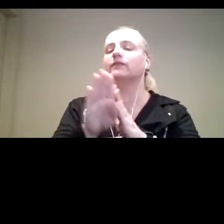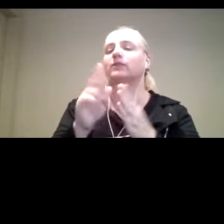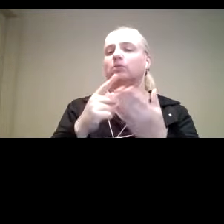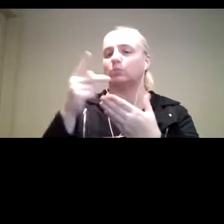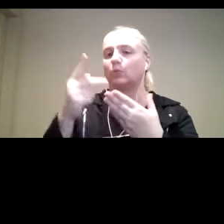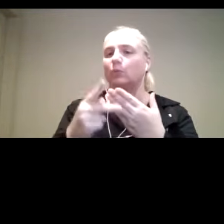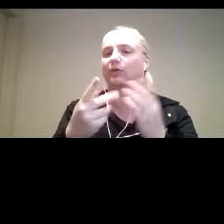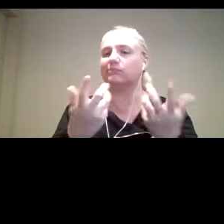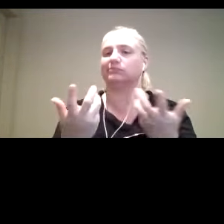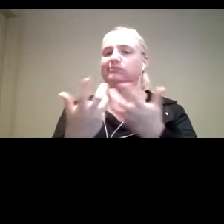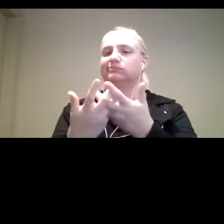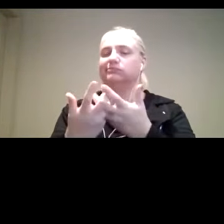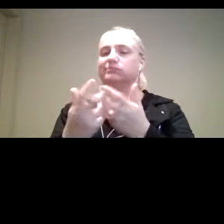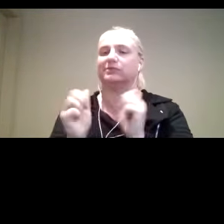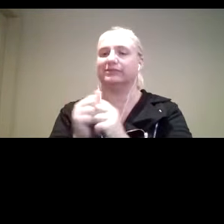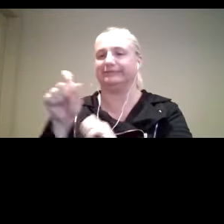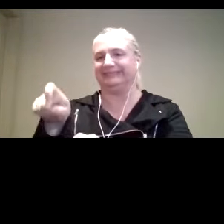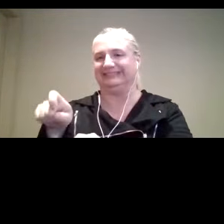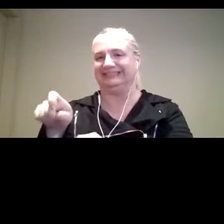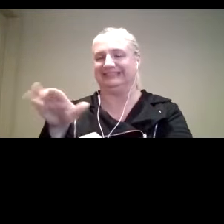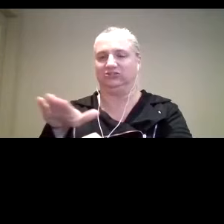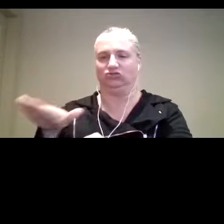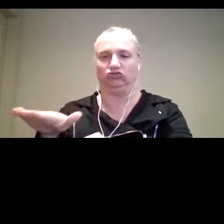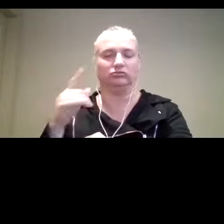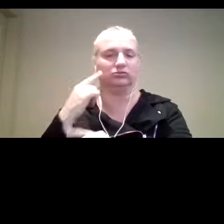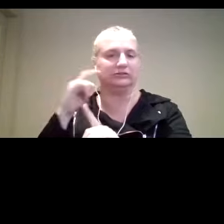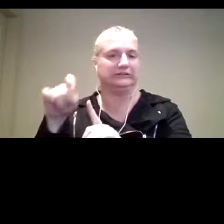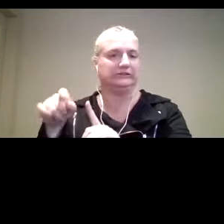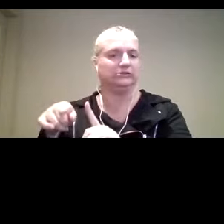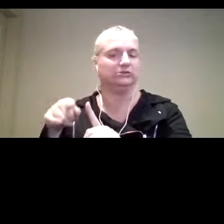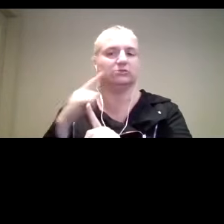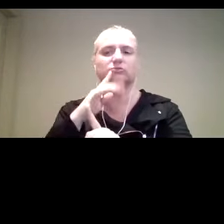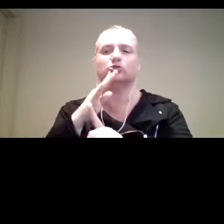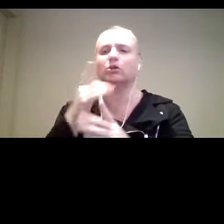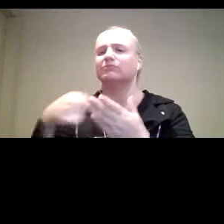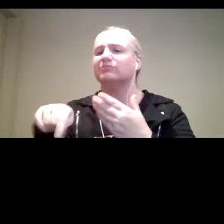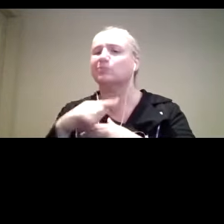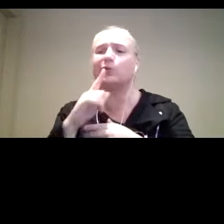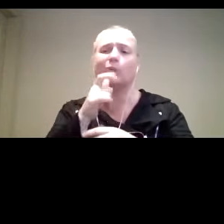And again, like I said, next week, I'm gonna talk more about who might provide the programming,